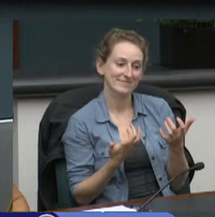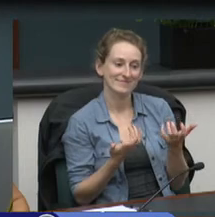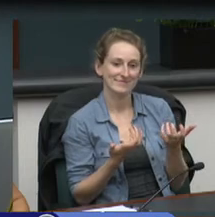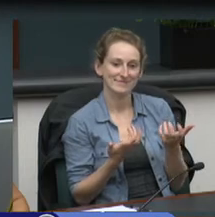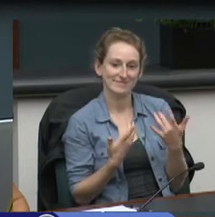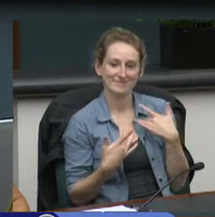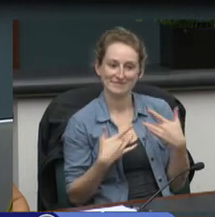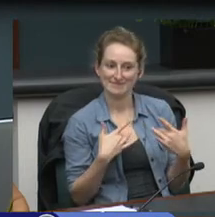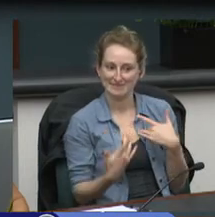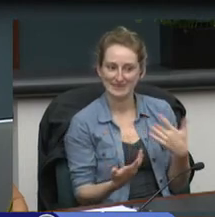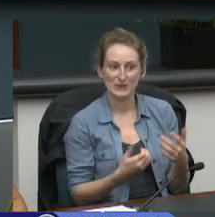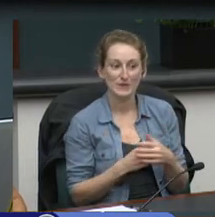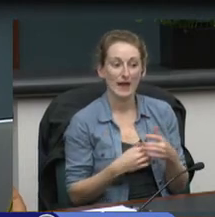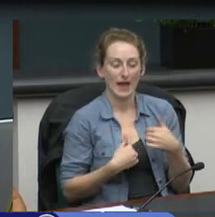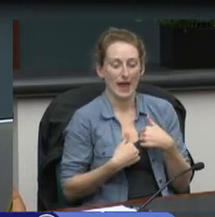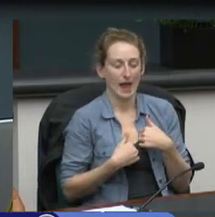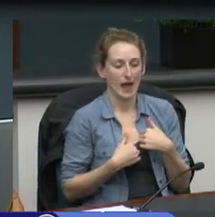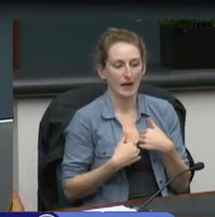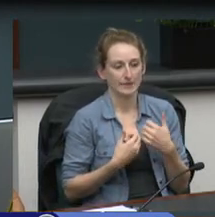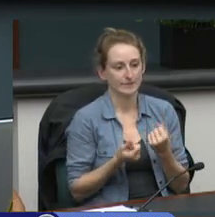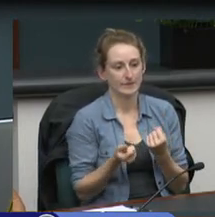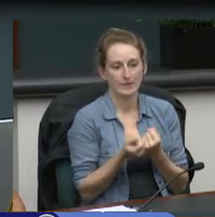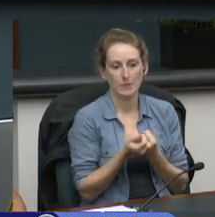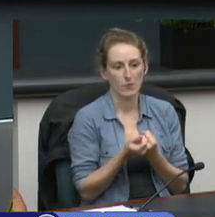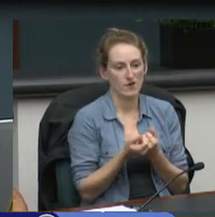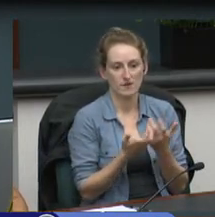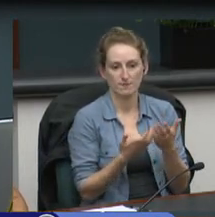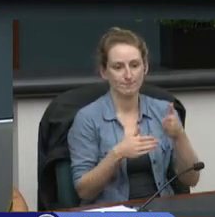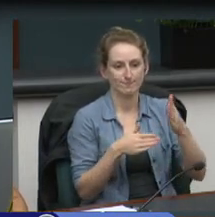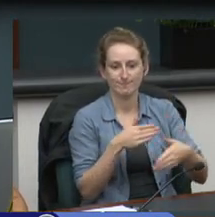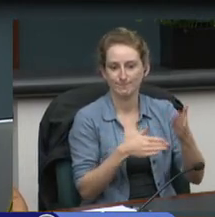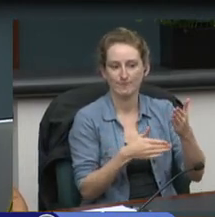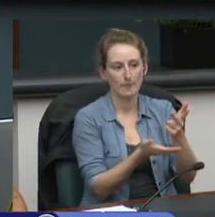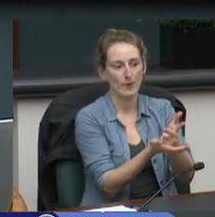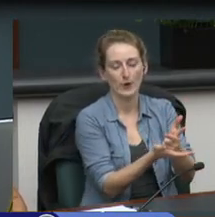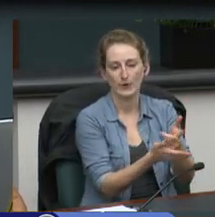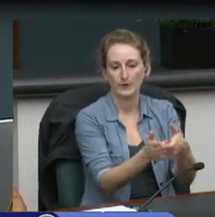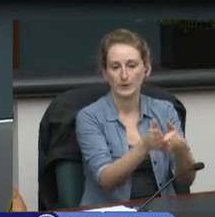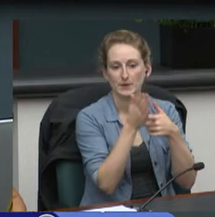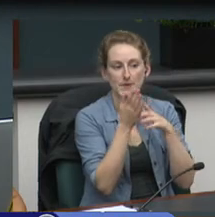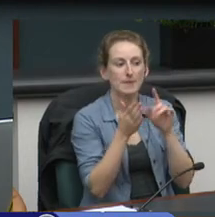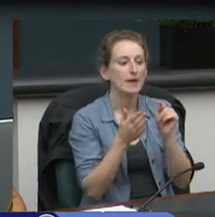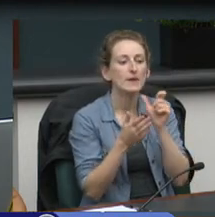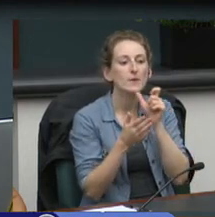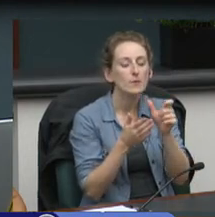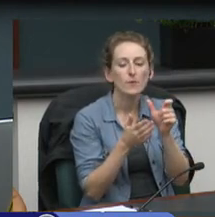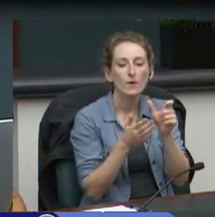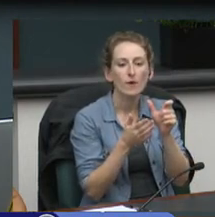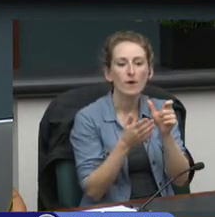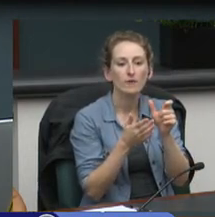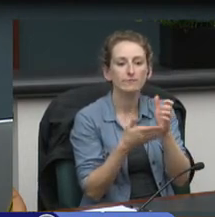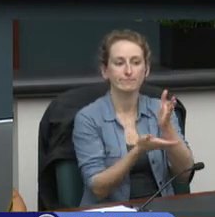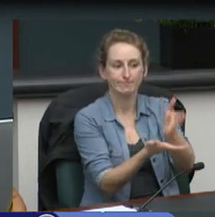requirements and will be proposing an amendment to that end but that's not going to eliminate parking it's just going to stop the expansion of parking